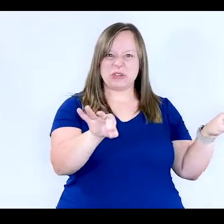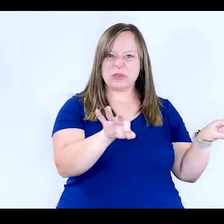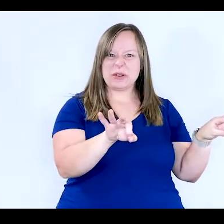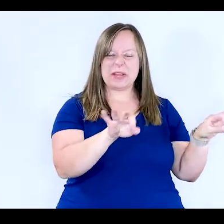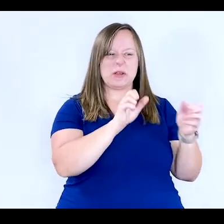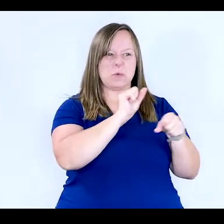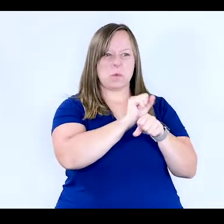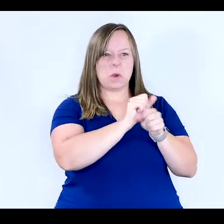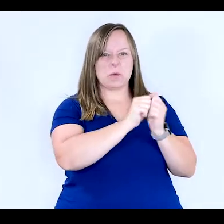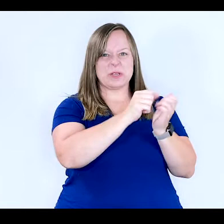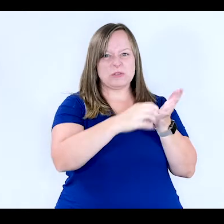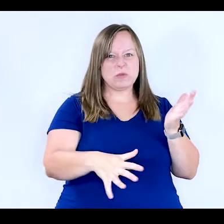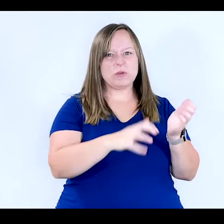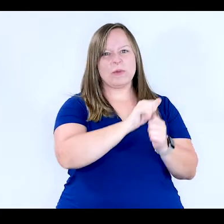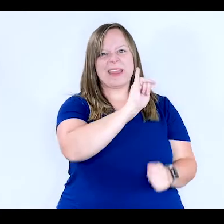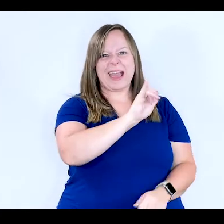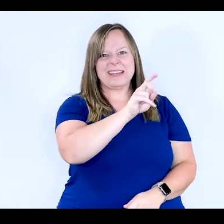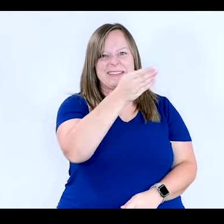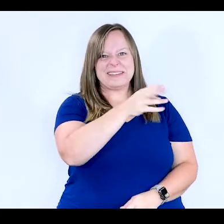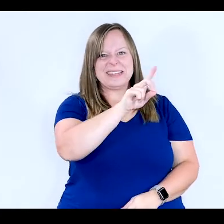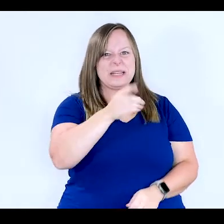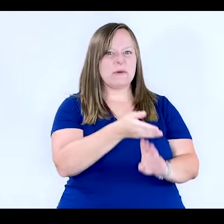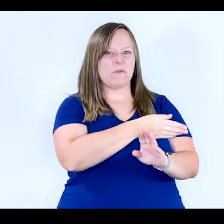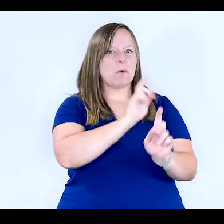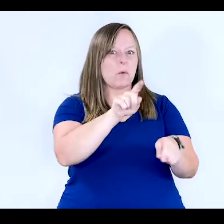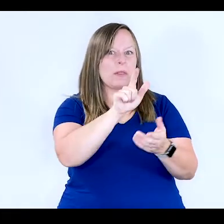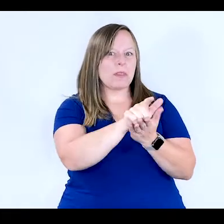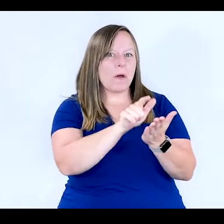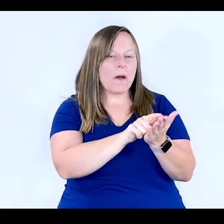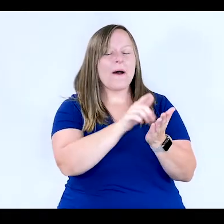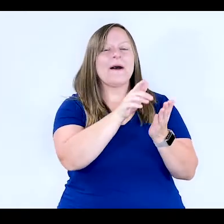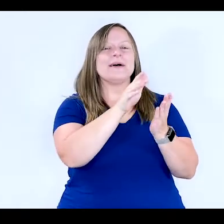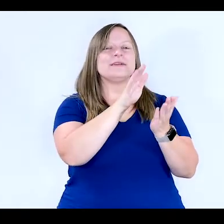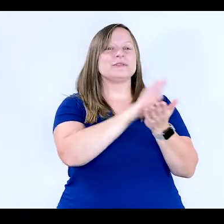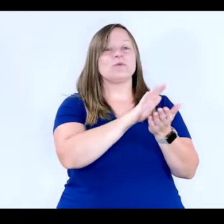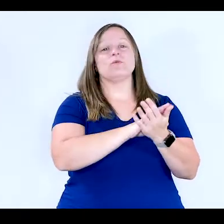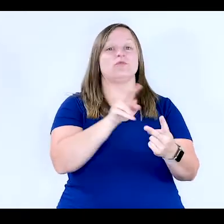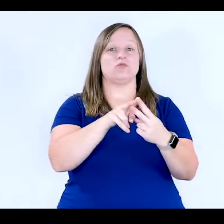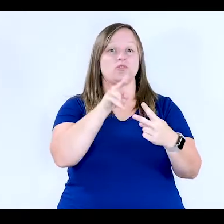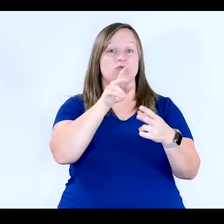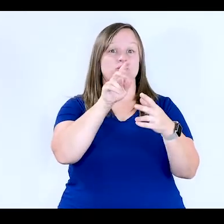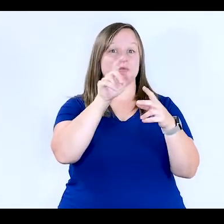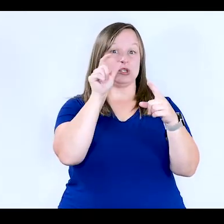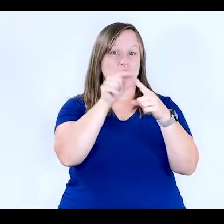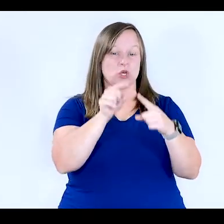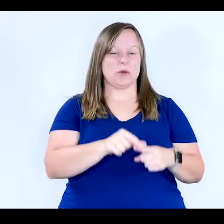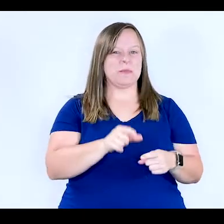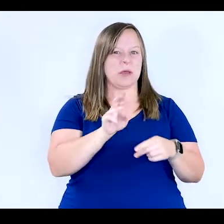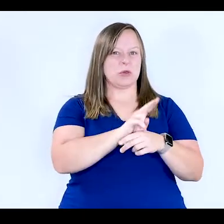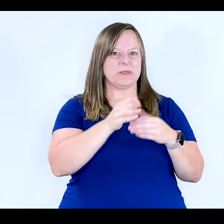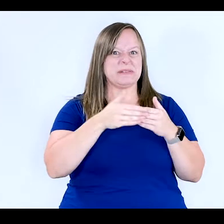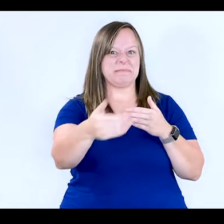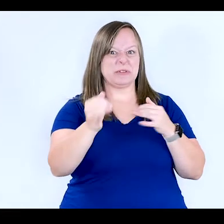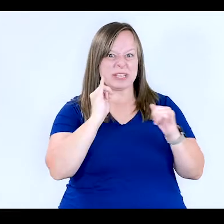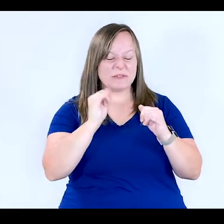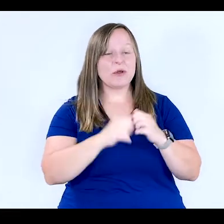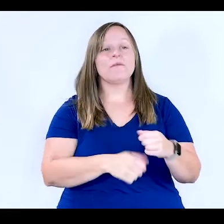with intellectual and developmental disabilities before going to law school. So there are two terms that I'm going to be using throughout this interview. So